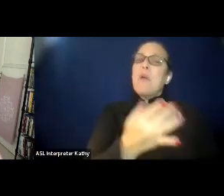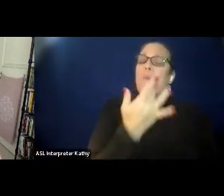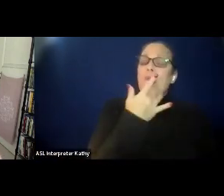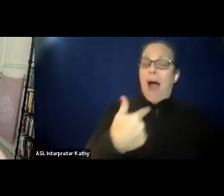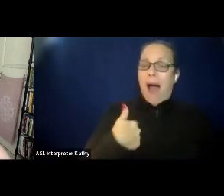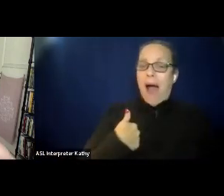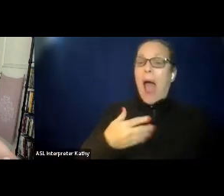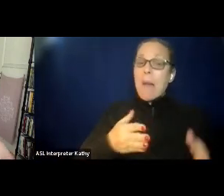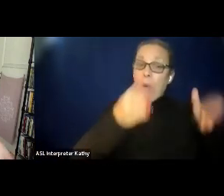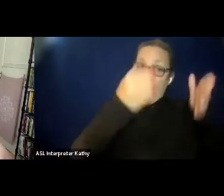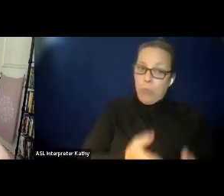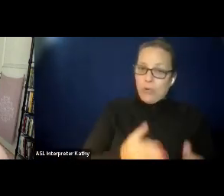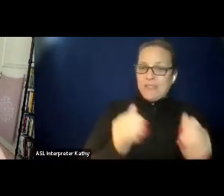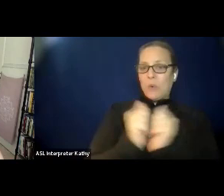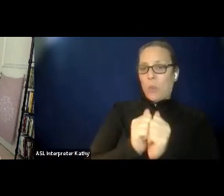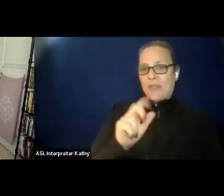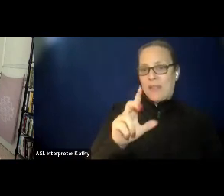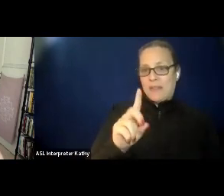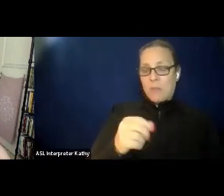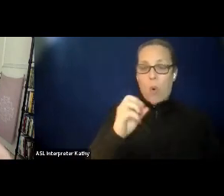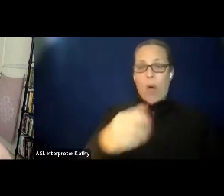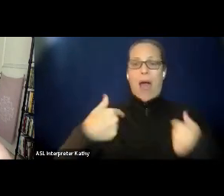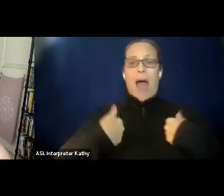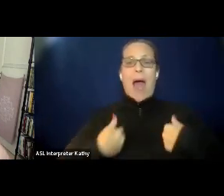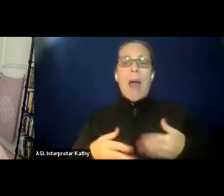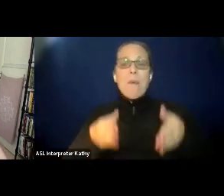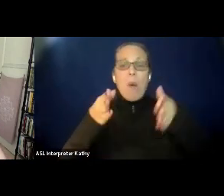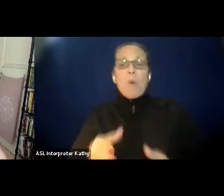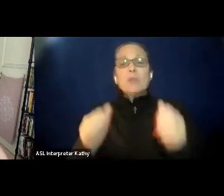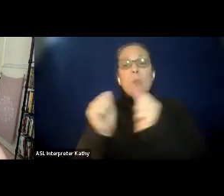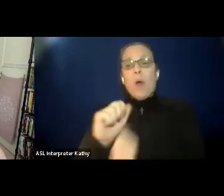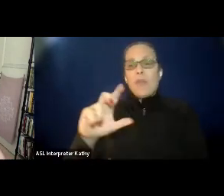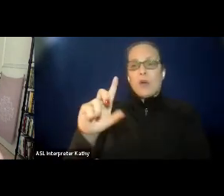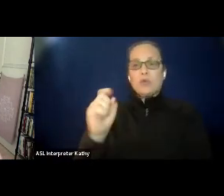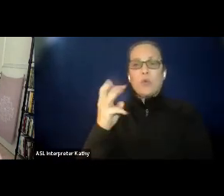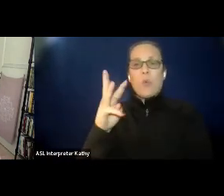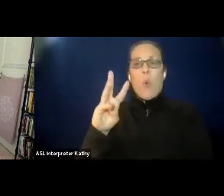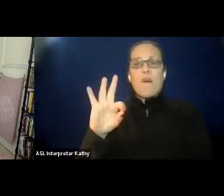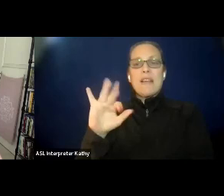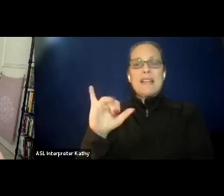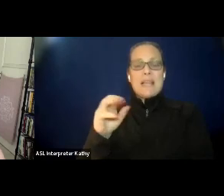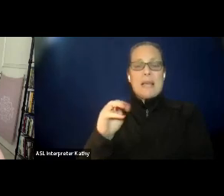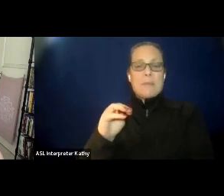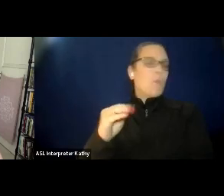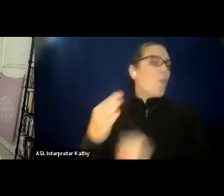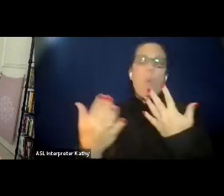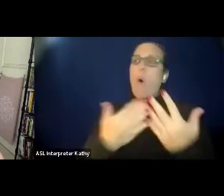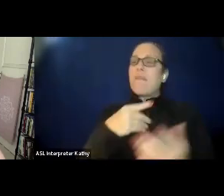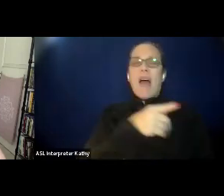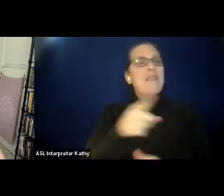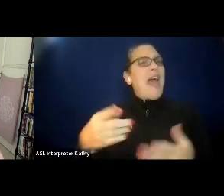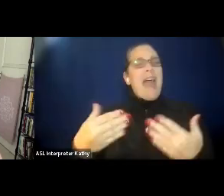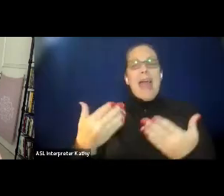But for some people, they may prefer to say I am a person with disability. I'm